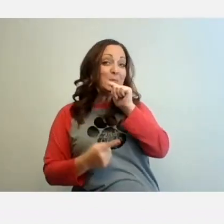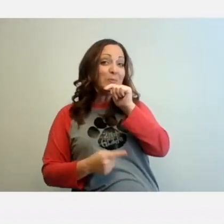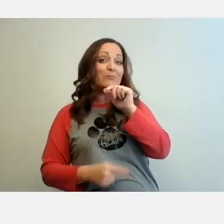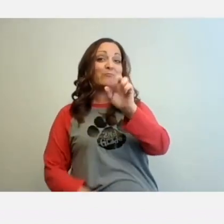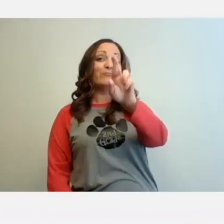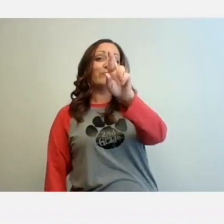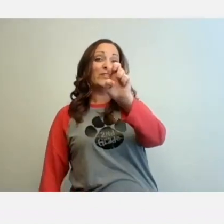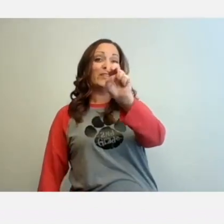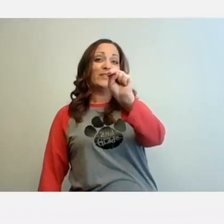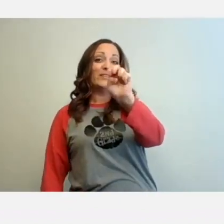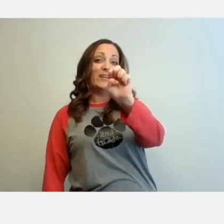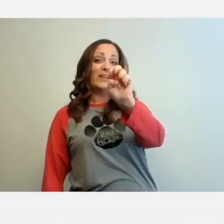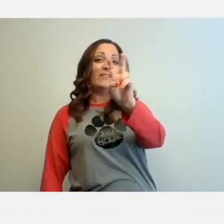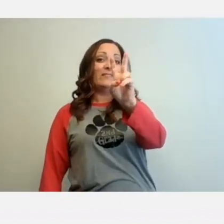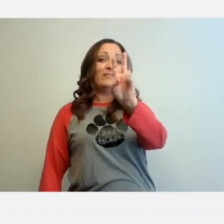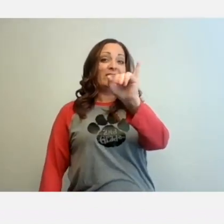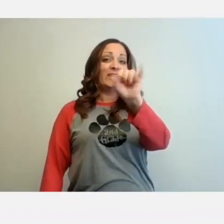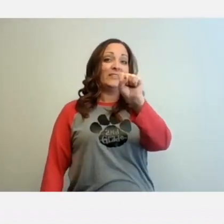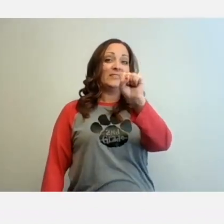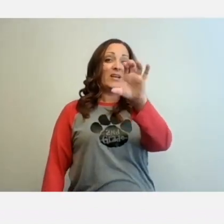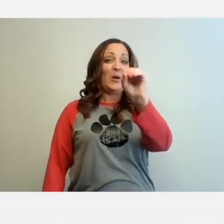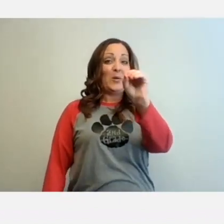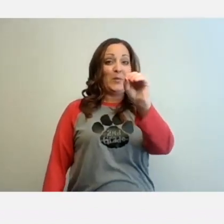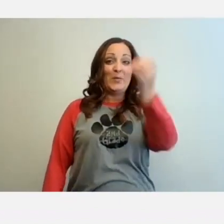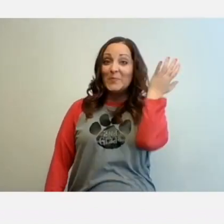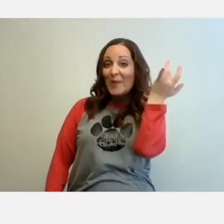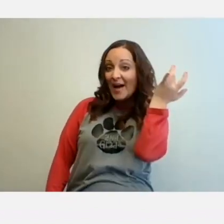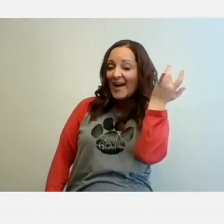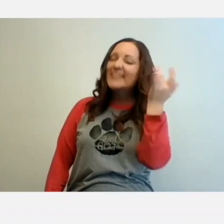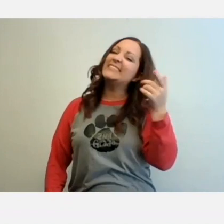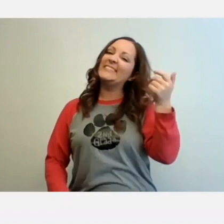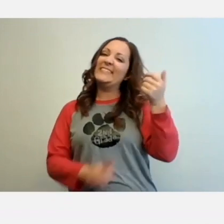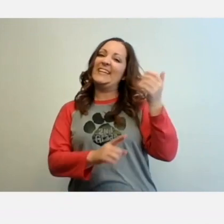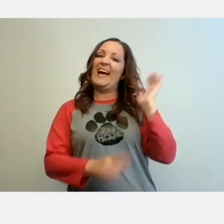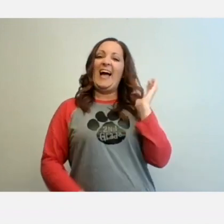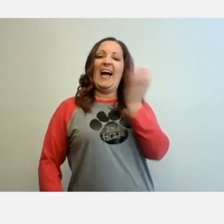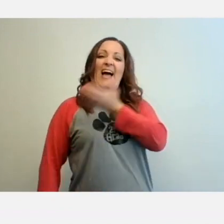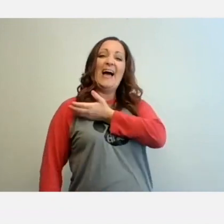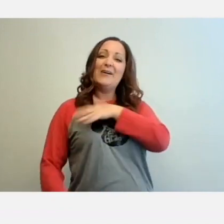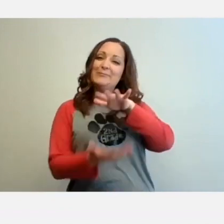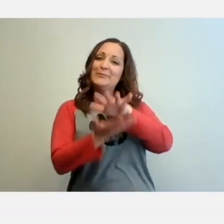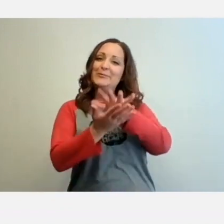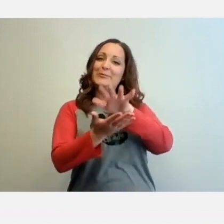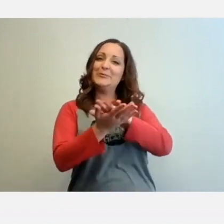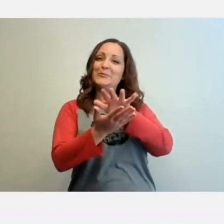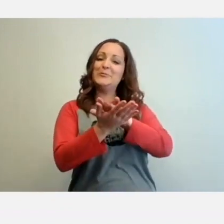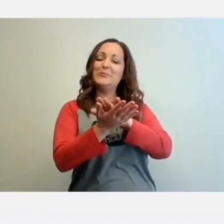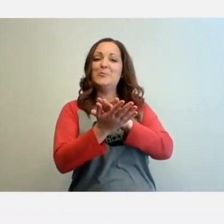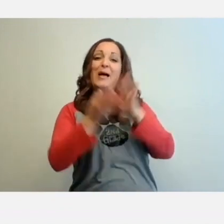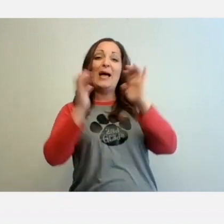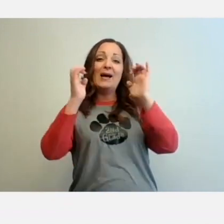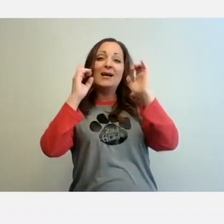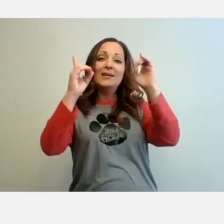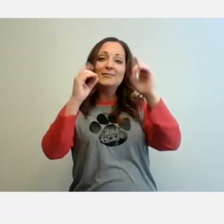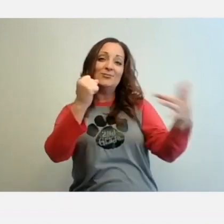We'd like to add a special thank you to Rene Visco.